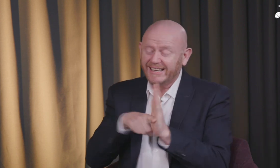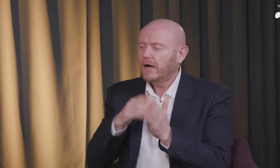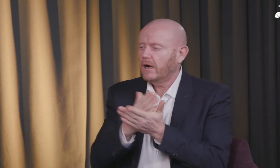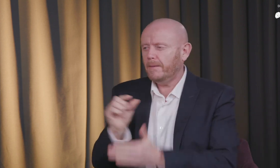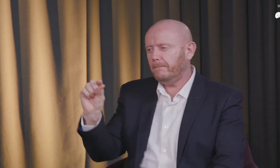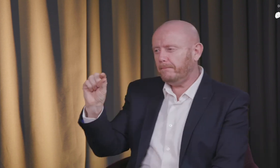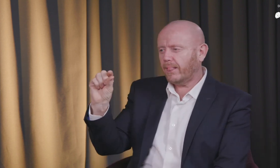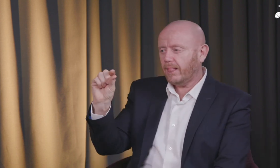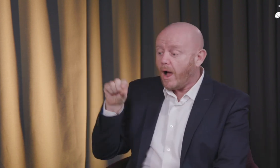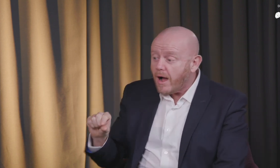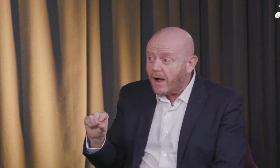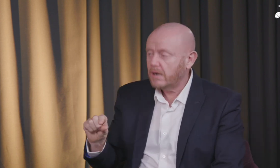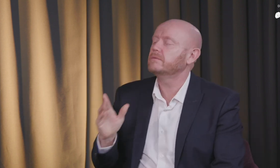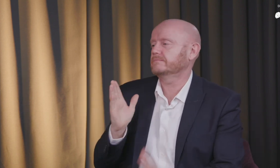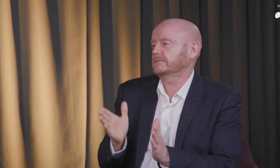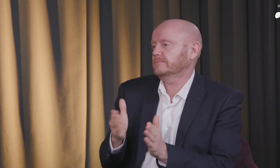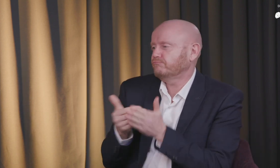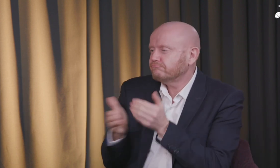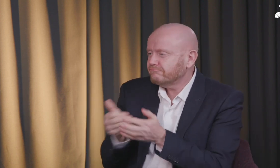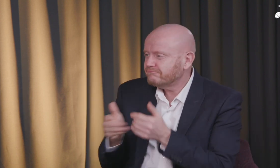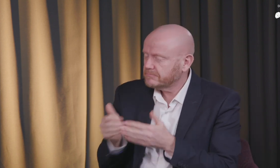Although there wasn’t much negative feedback, it still needed to be dealt with.